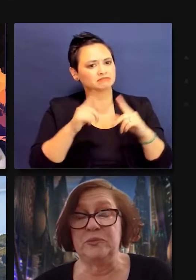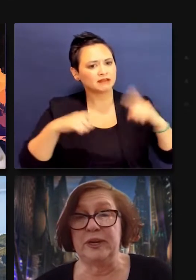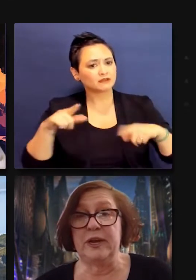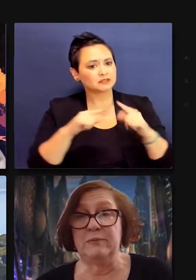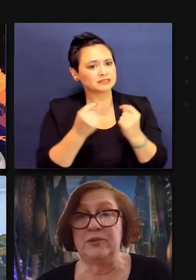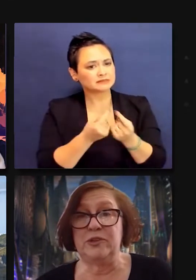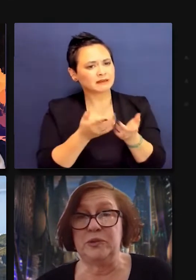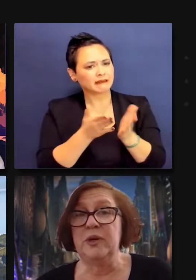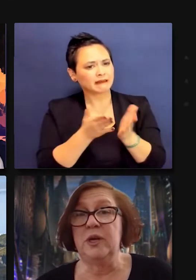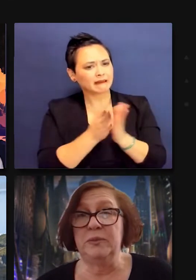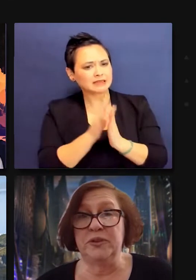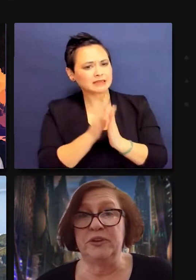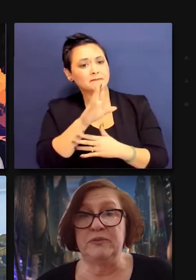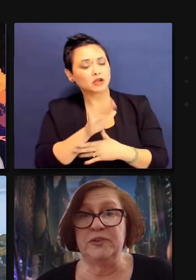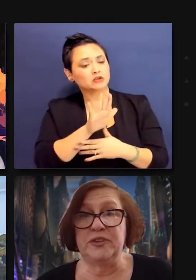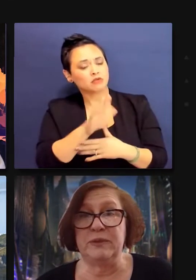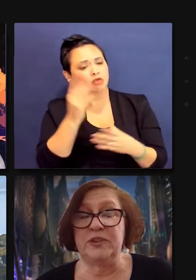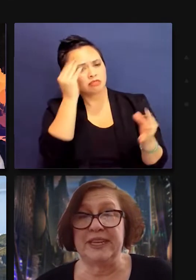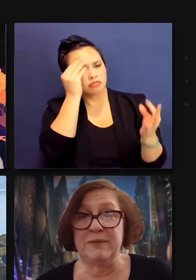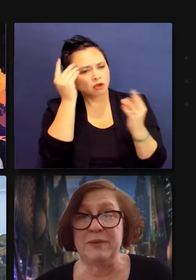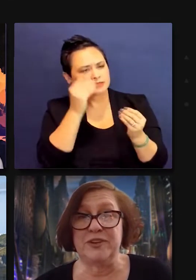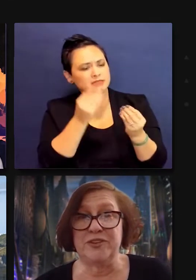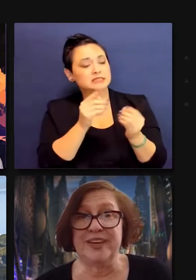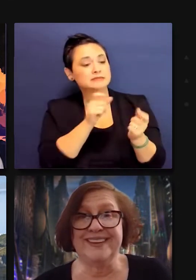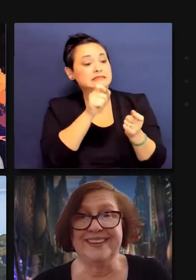when it comes to building diverse teams in the game industry.